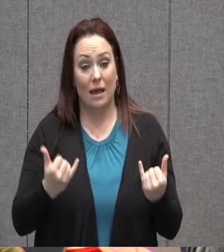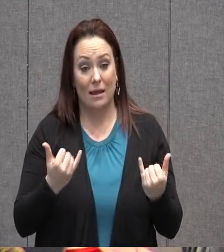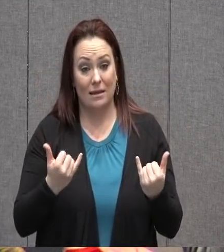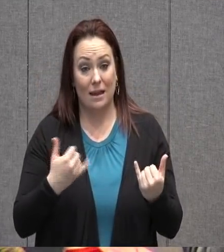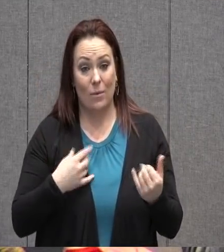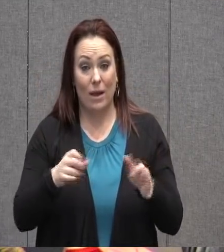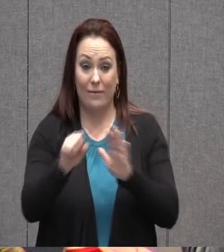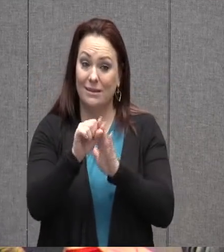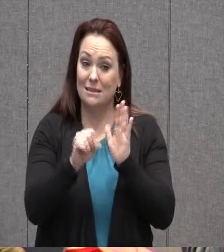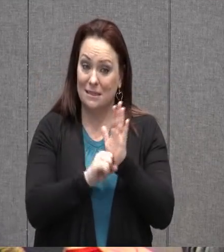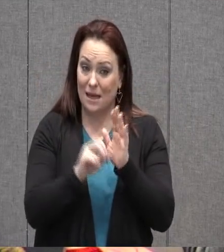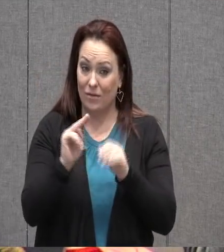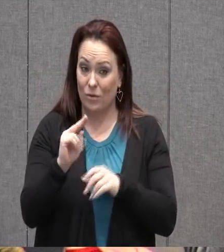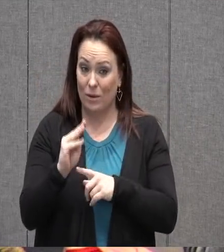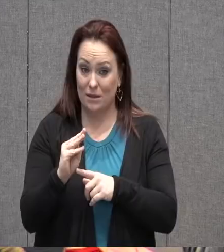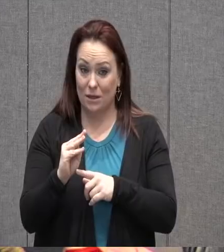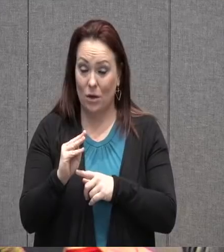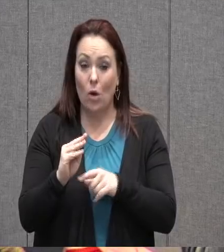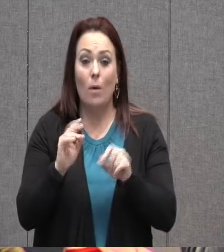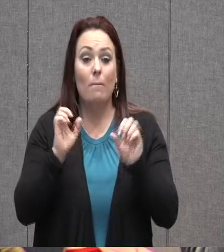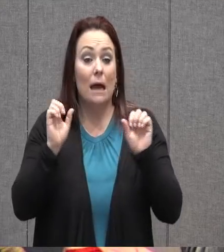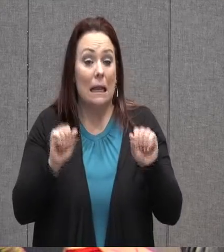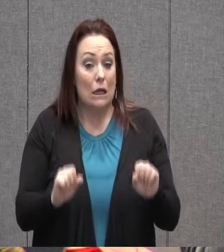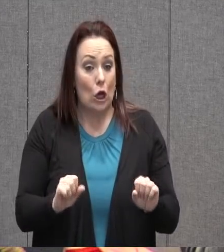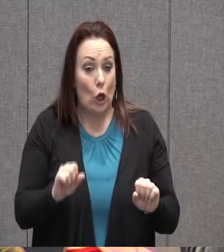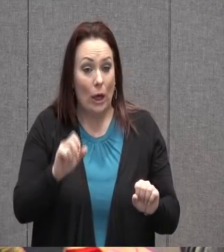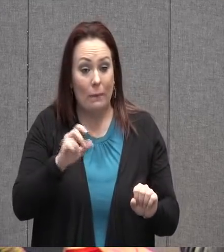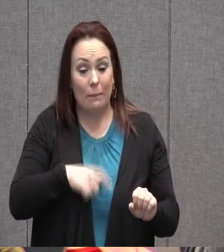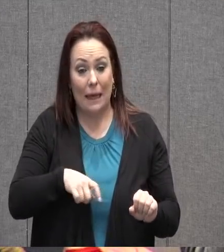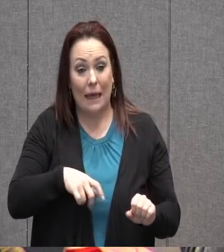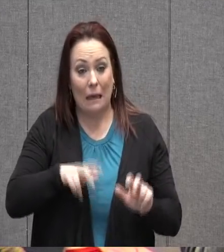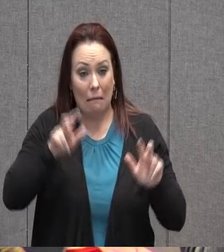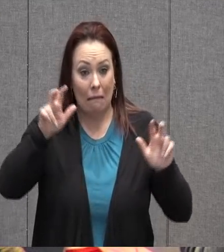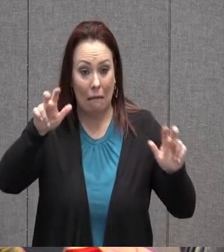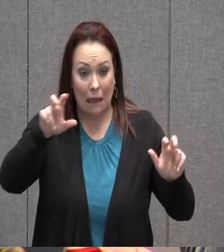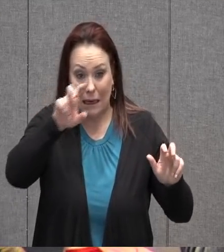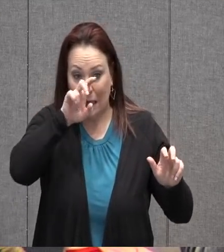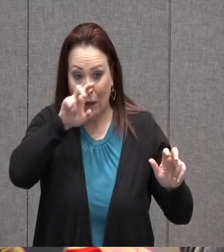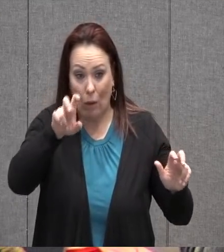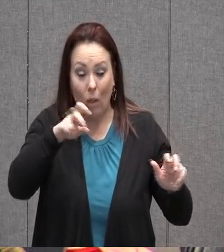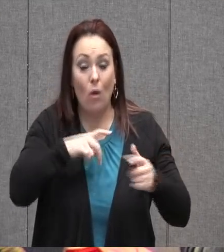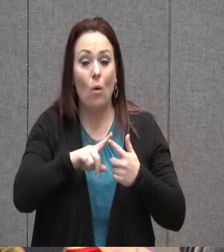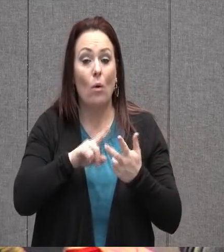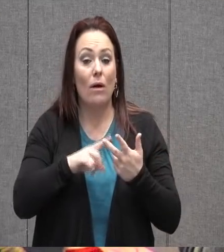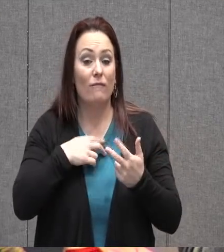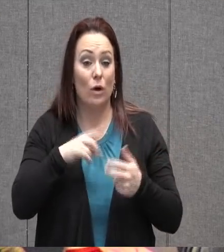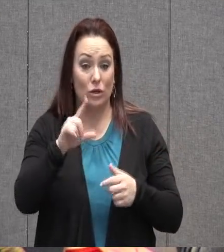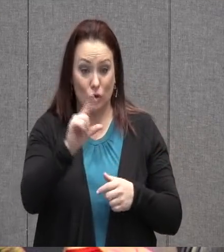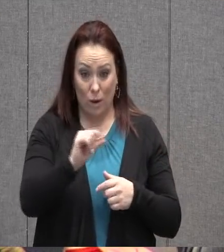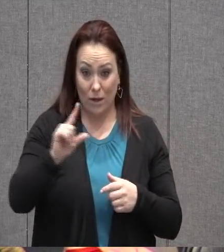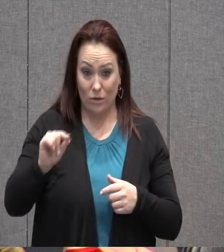but you could also find a flying eagle. Or for 2020, they were doing save the animals